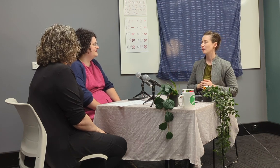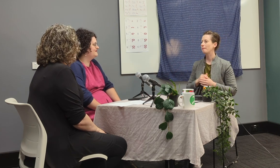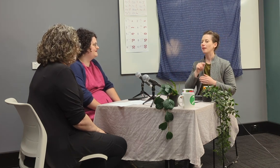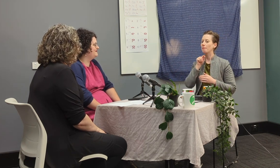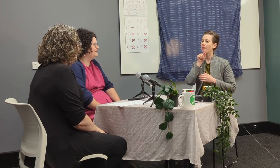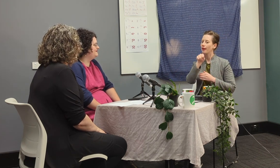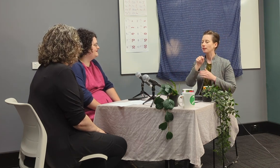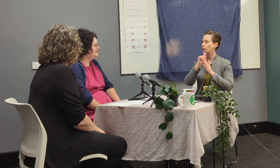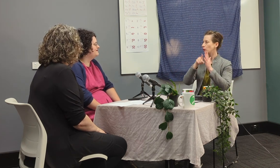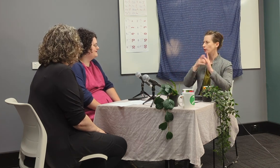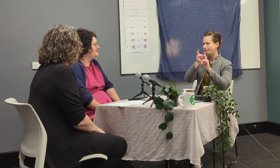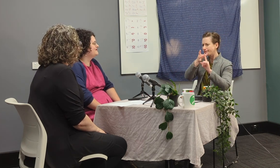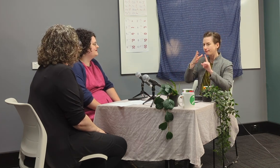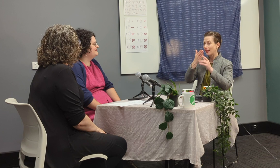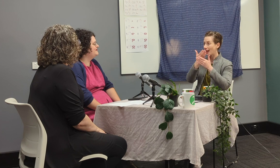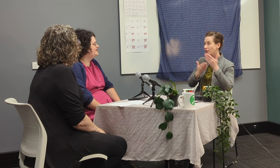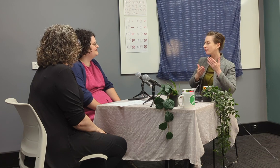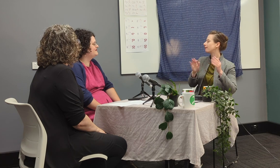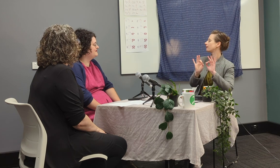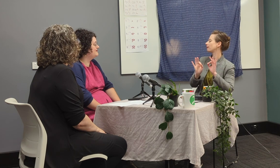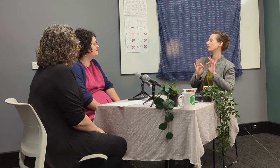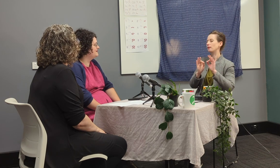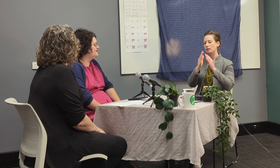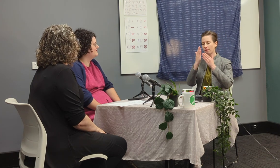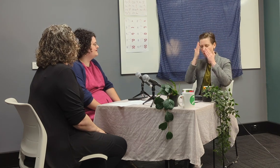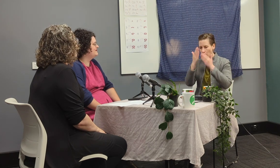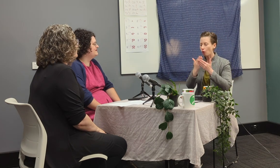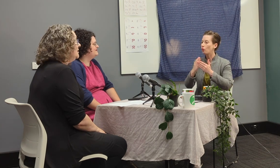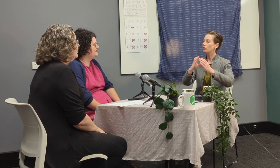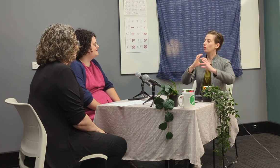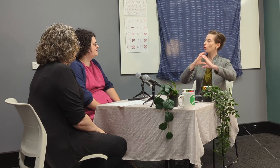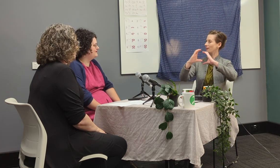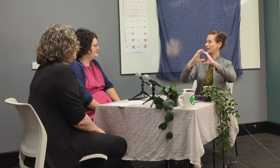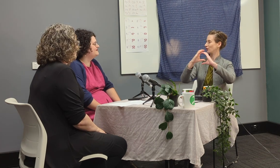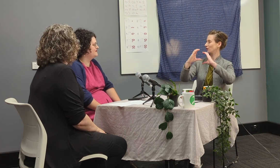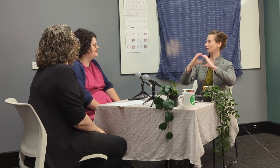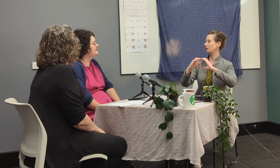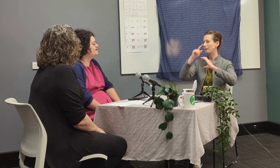They created a BSL Corpus, and the project I worked on didn’t look at narratives but